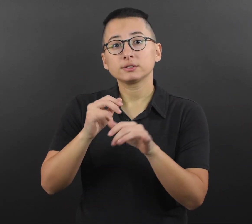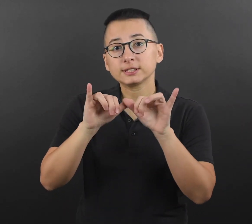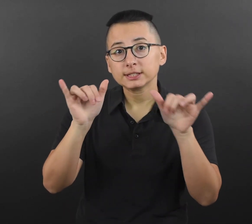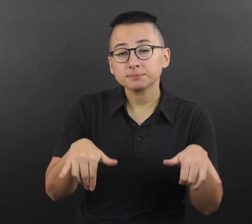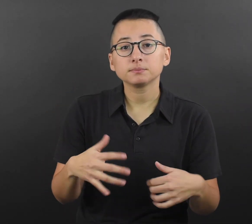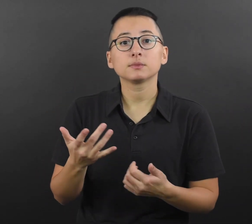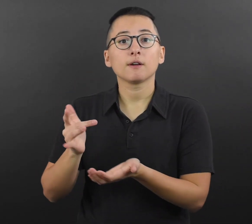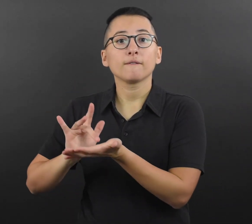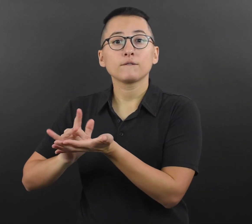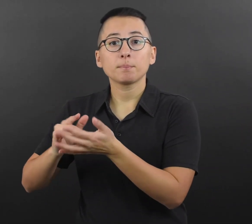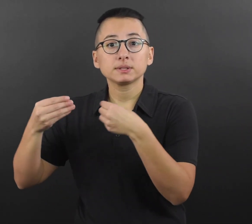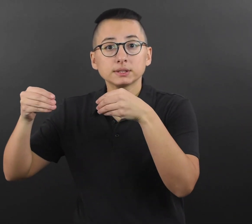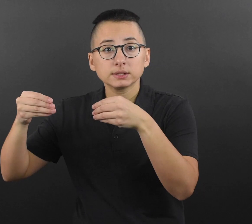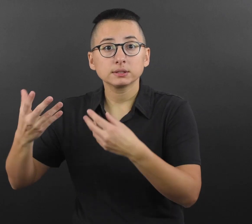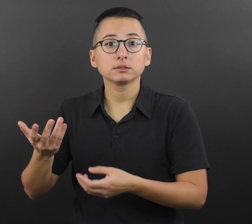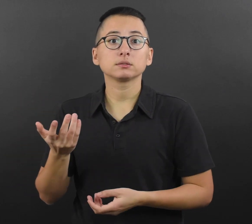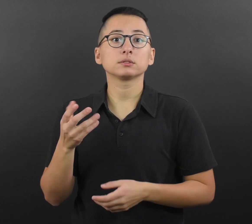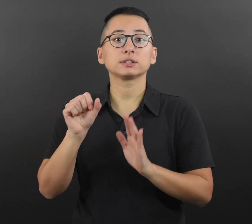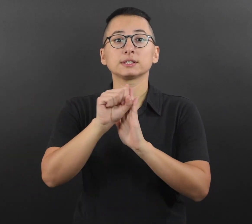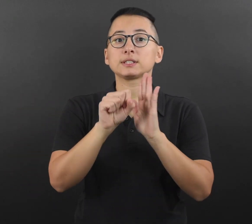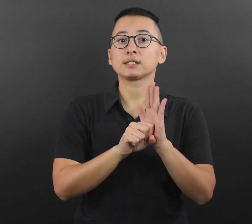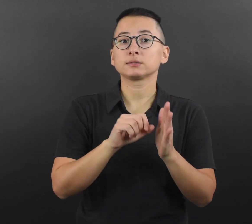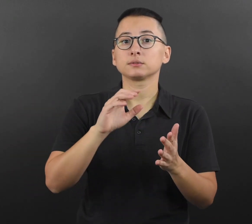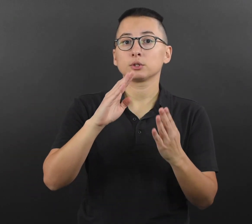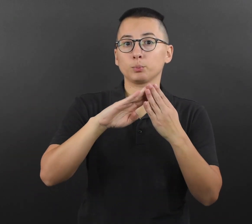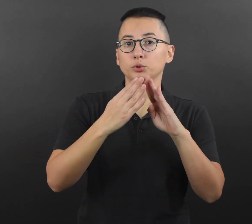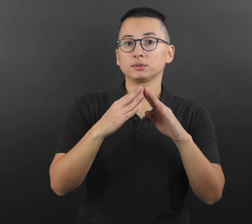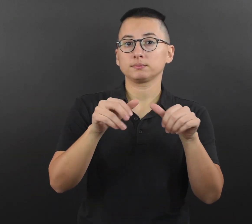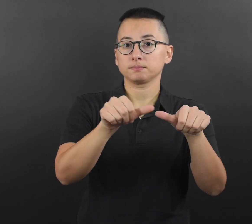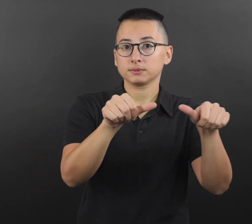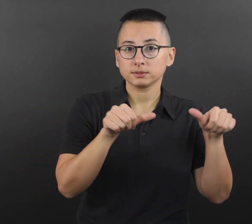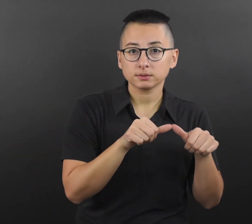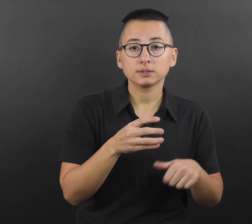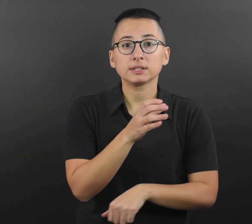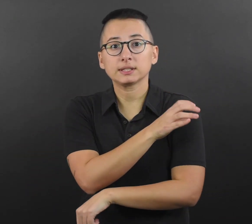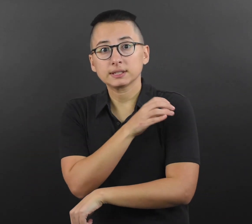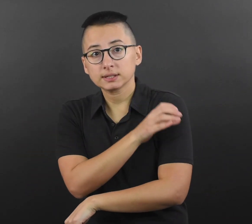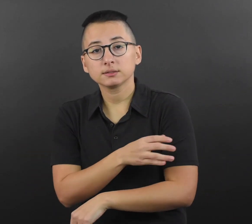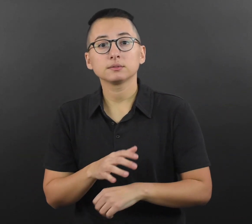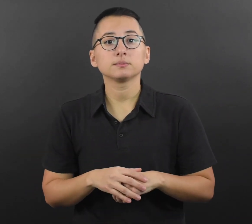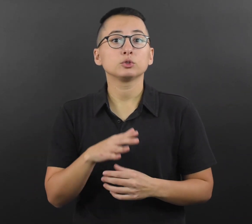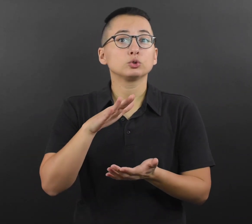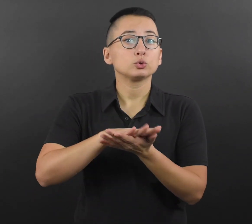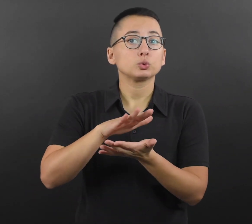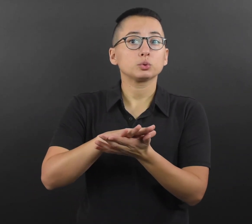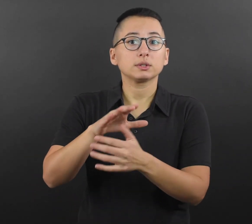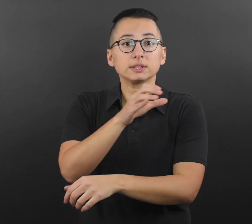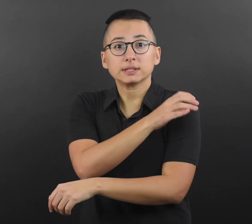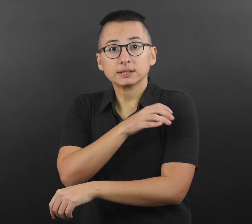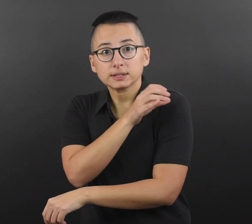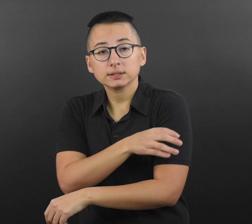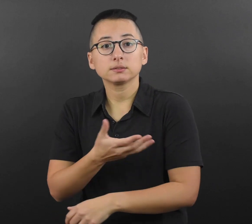state community sites and clinics, school located clinics, local public health agencies,